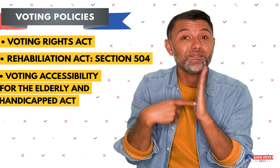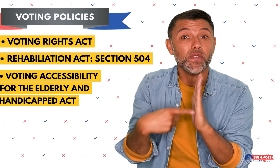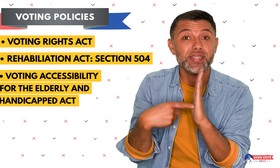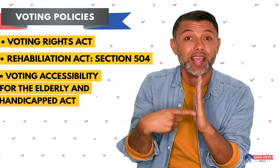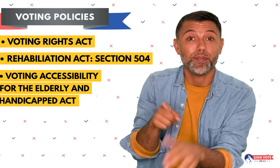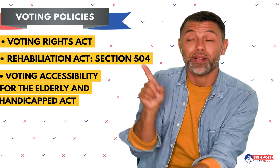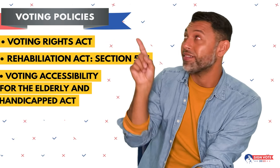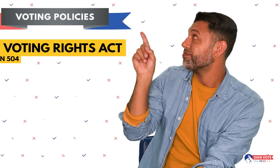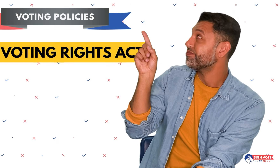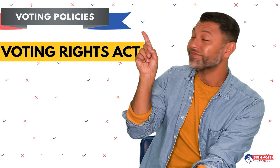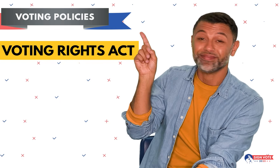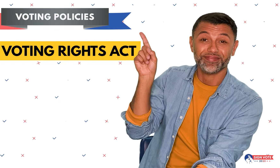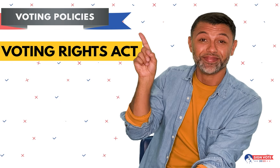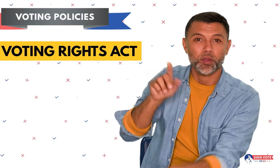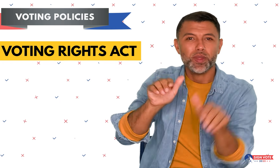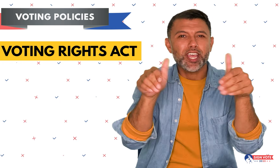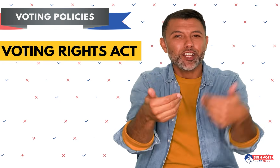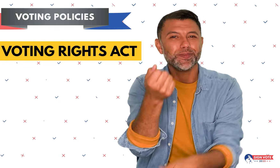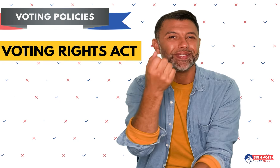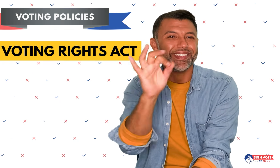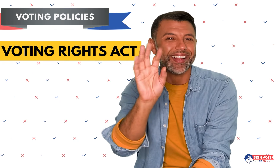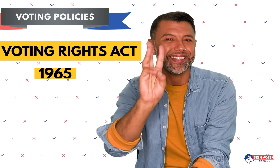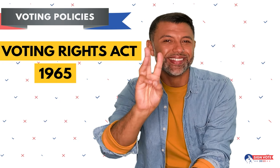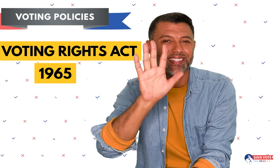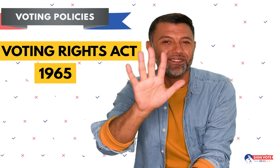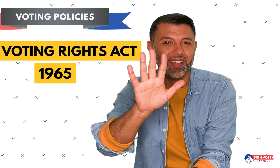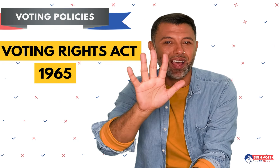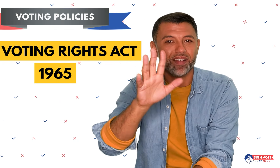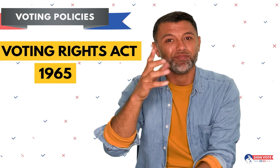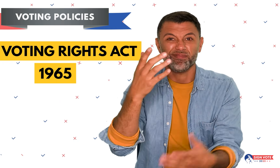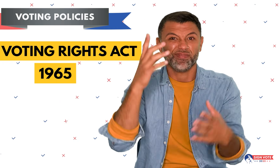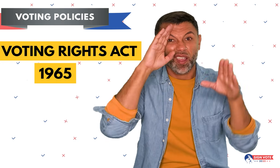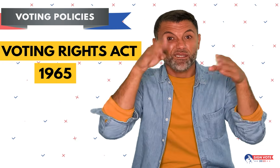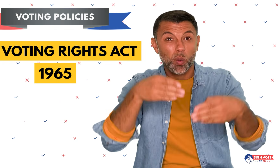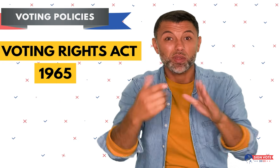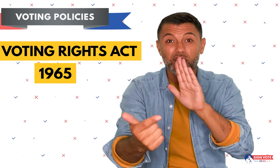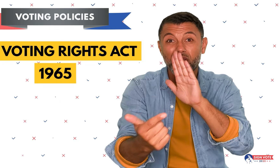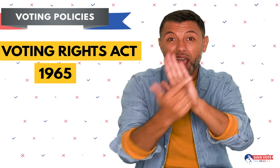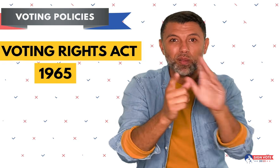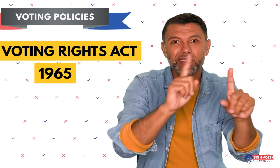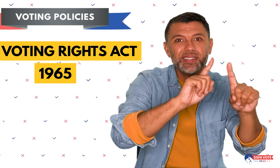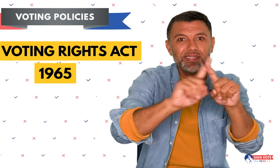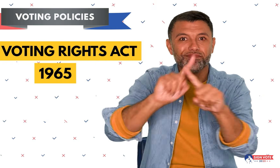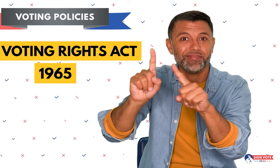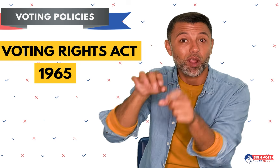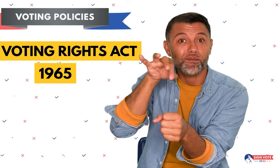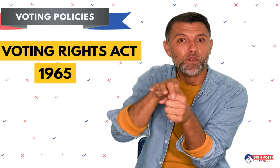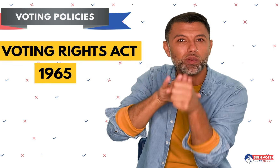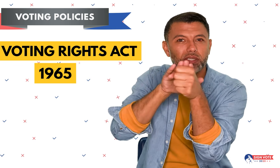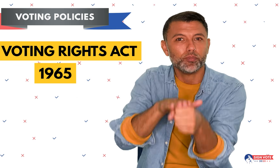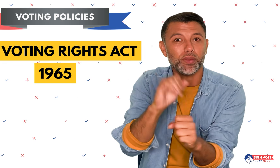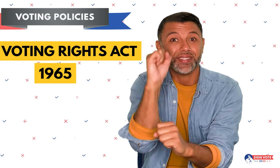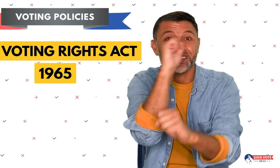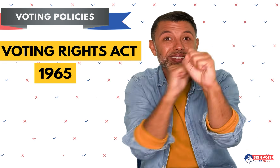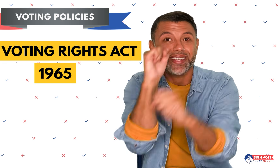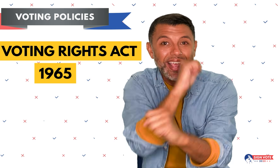Here's an example, the Voting Rights Act. It was passed in 1965, focusing on banning voter suppression tactics and